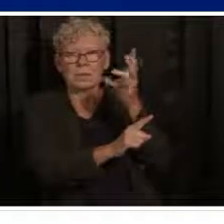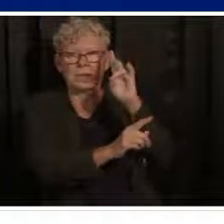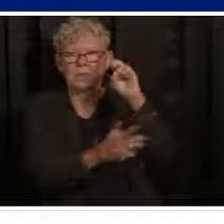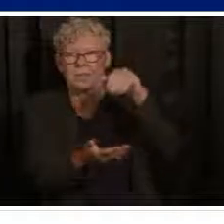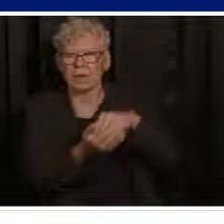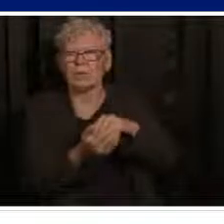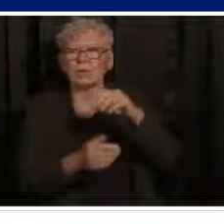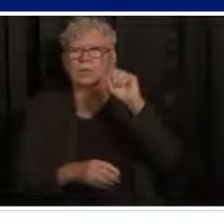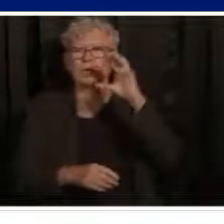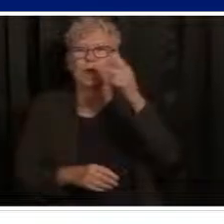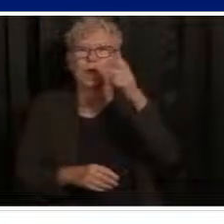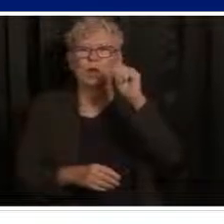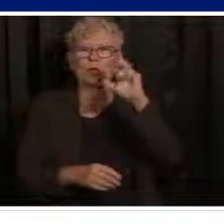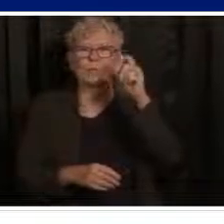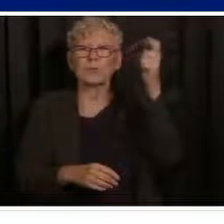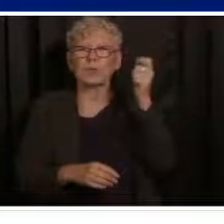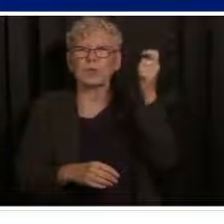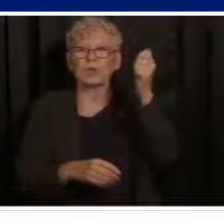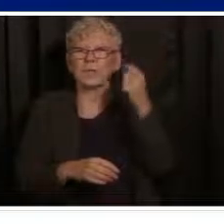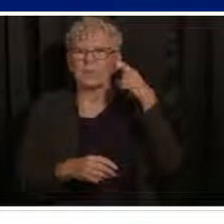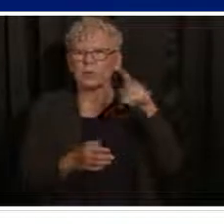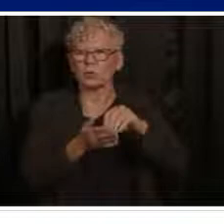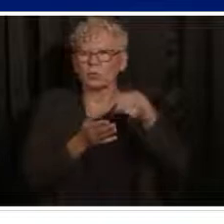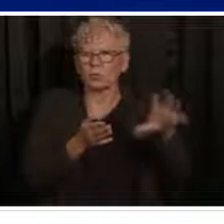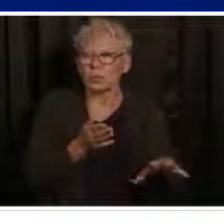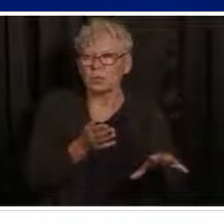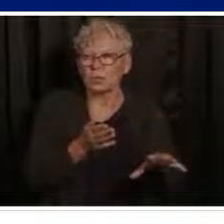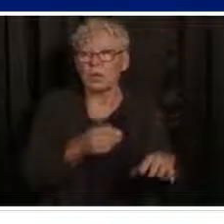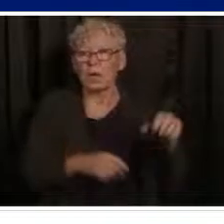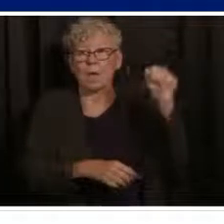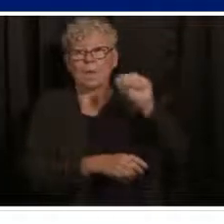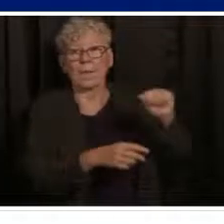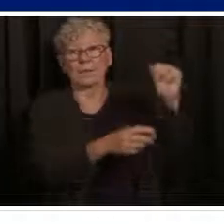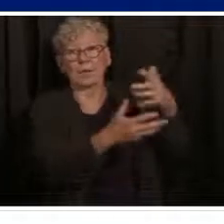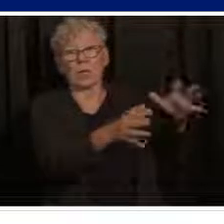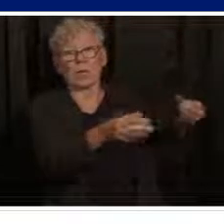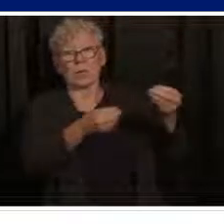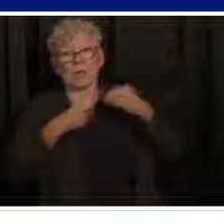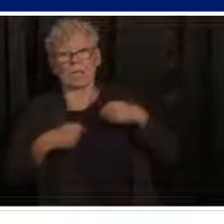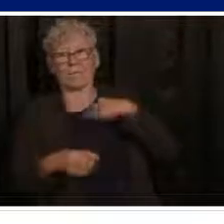They're going to give us $75000 and with that $75000, we're